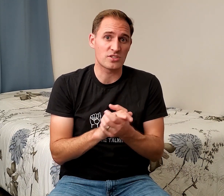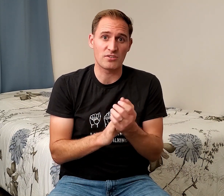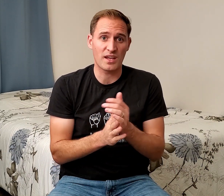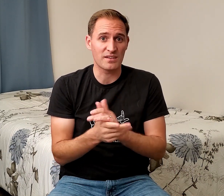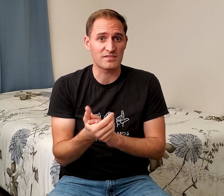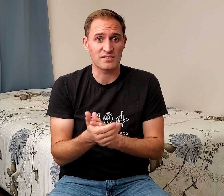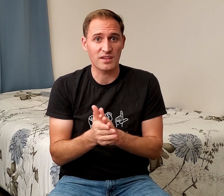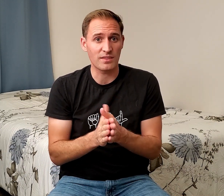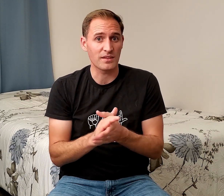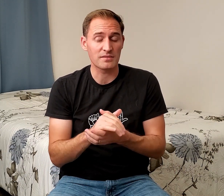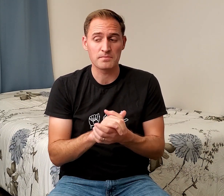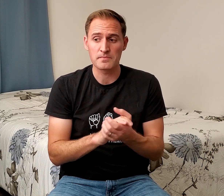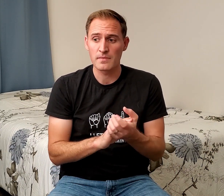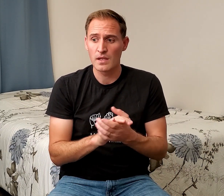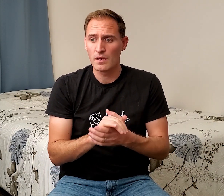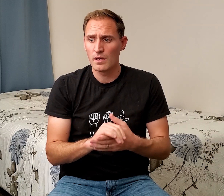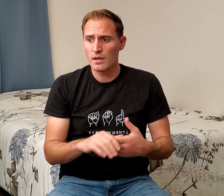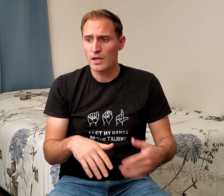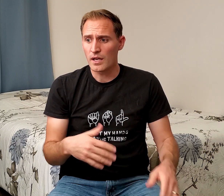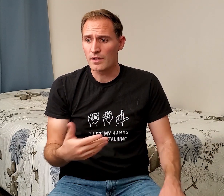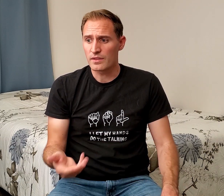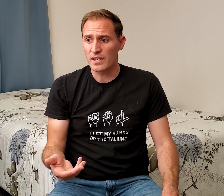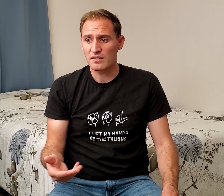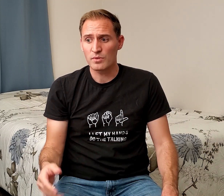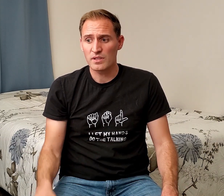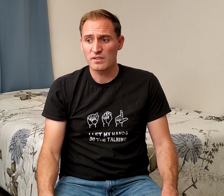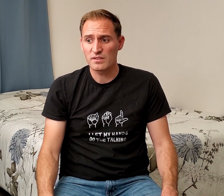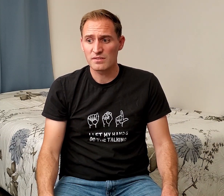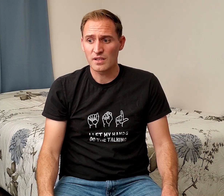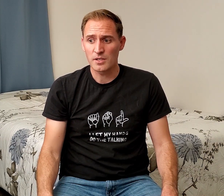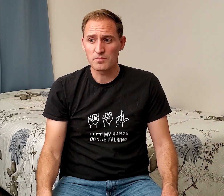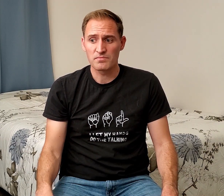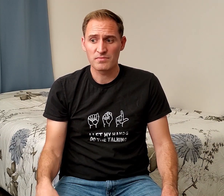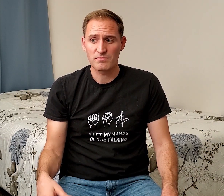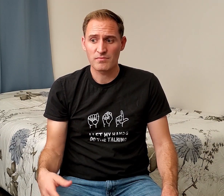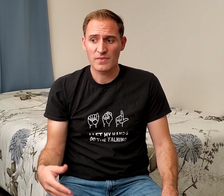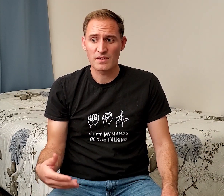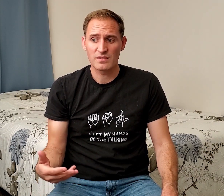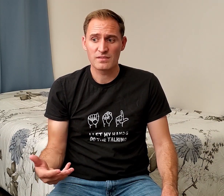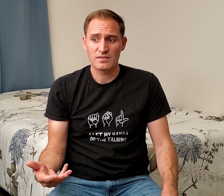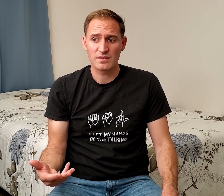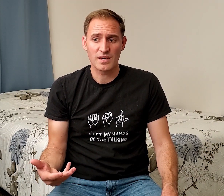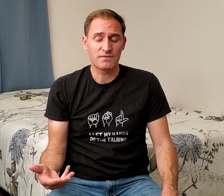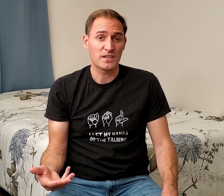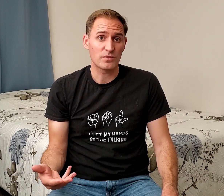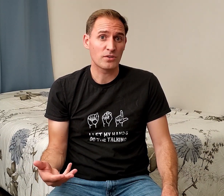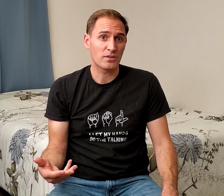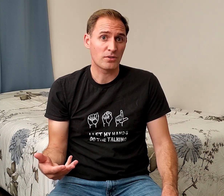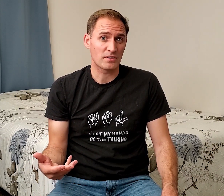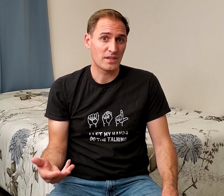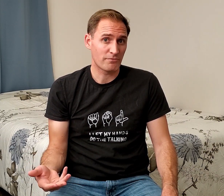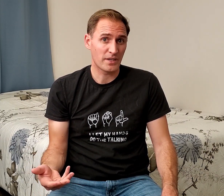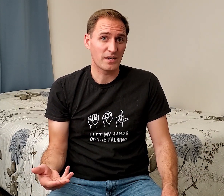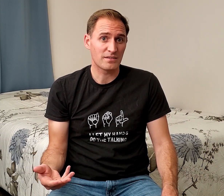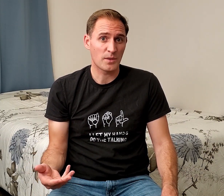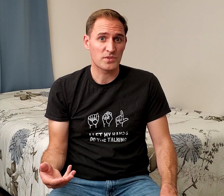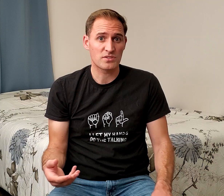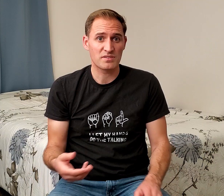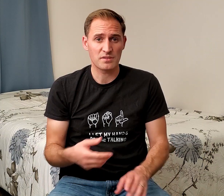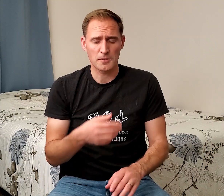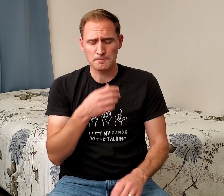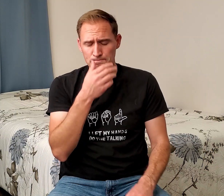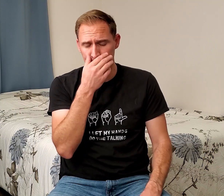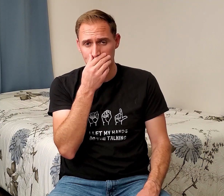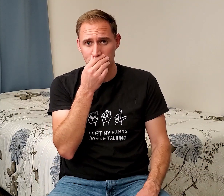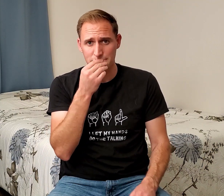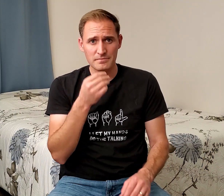your hands just like this. The next one is 'fever' or 'running a temperature', so